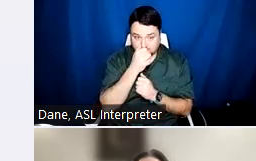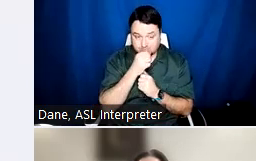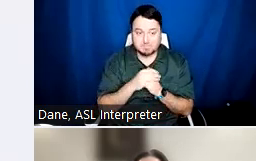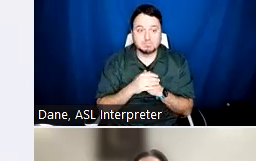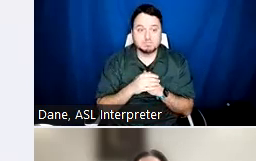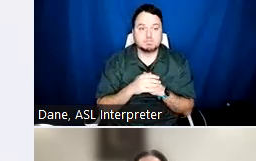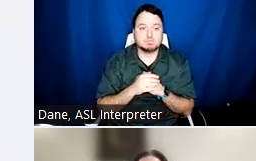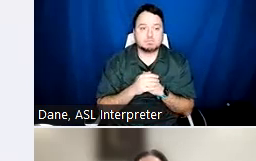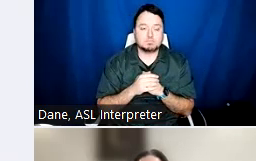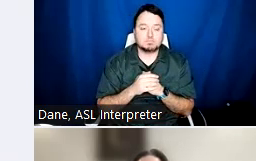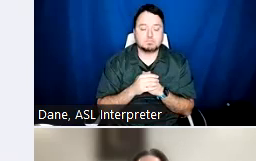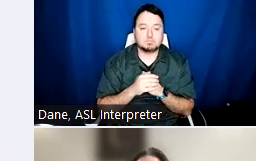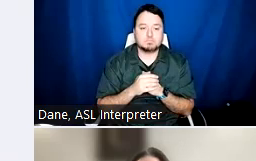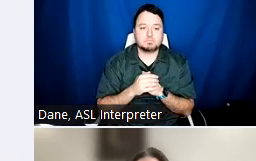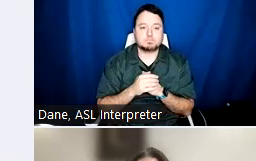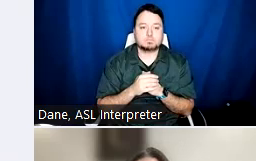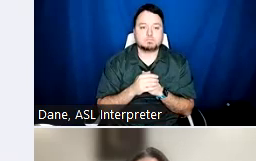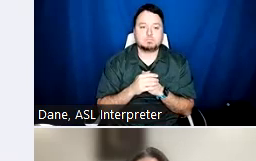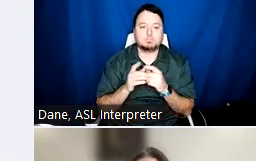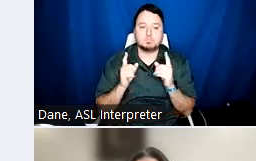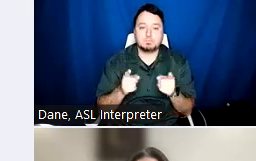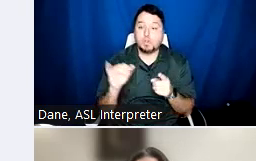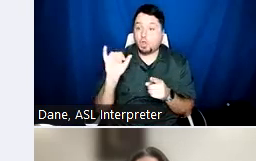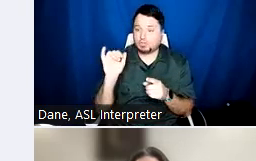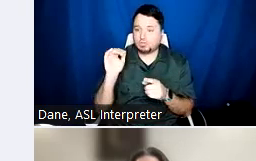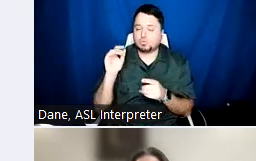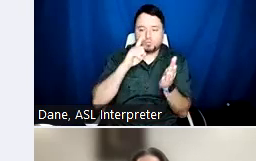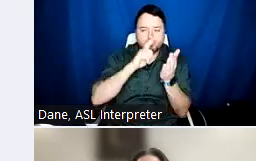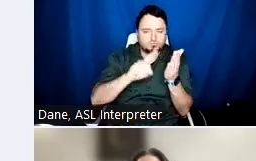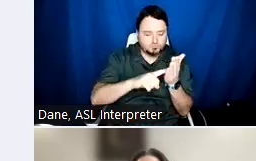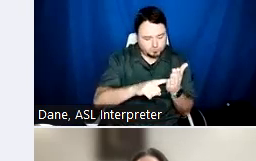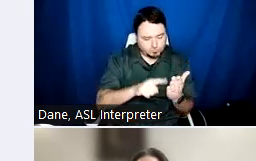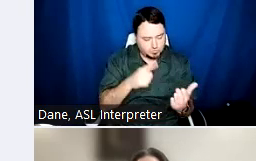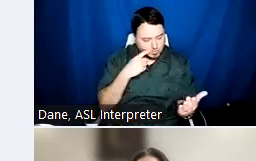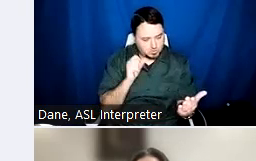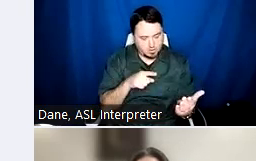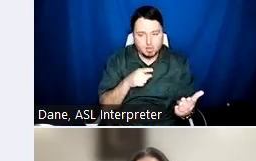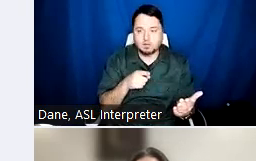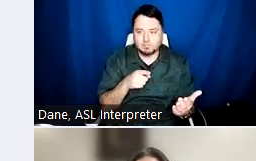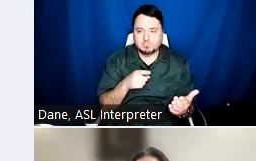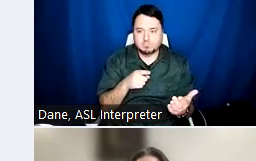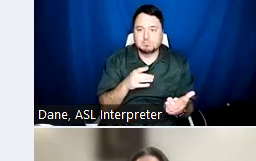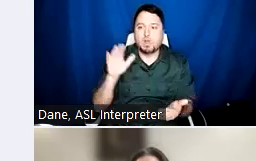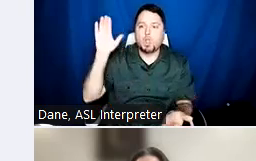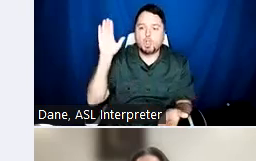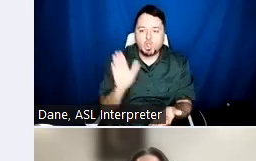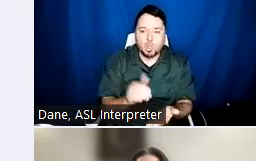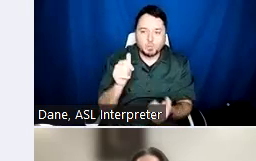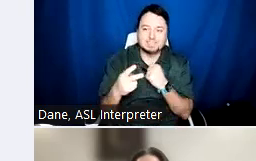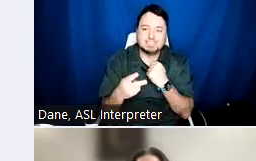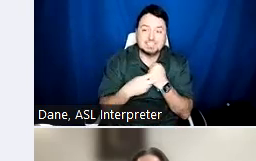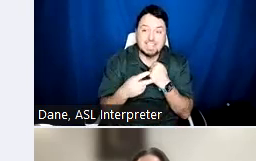So we also know from research that we have some of the lowest rates of saving for college for